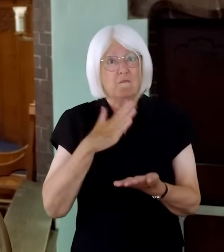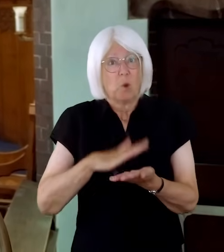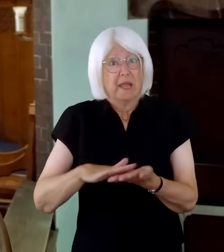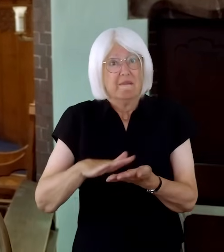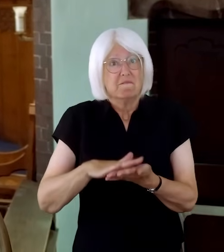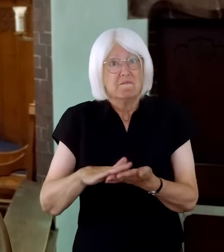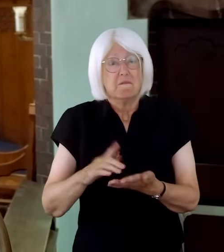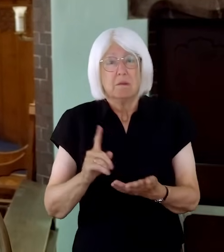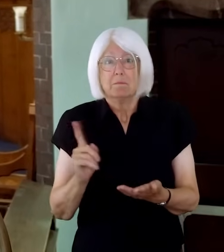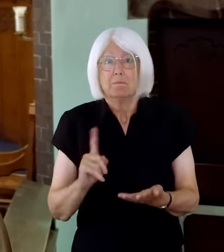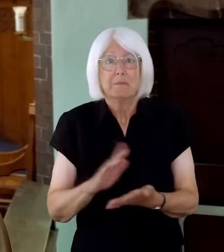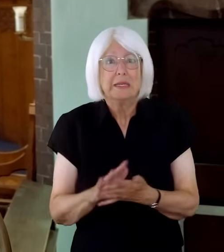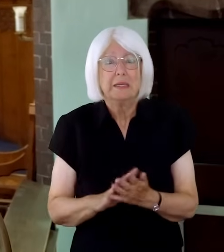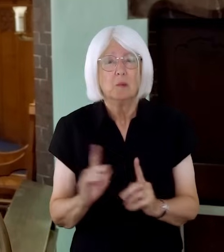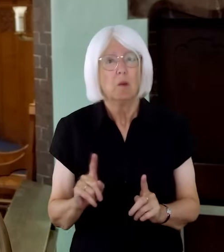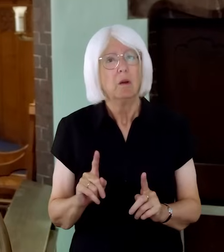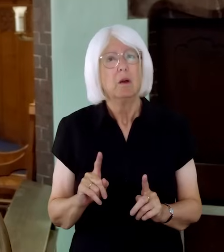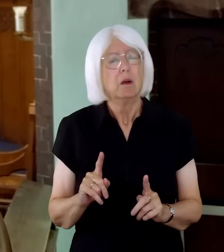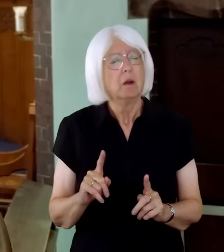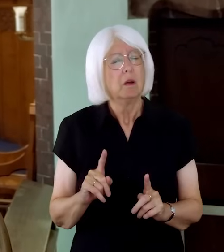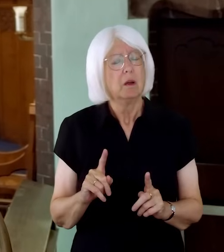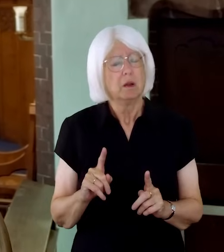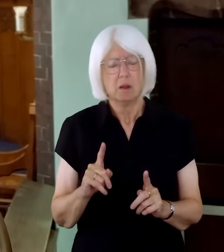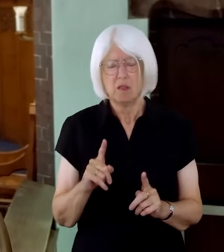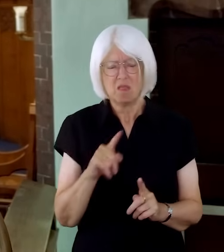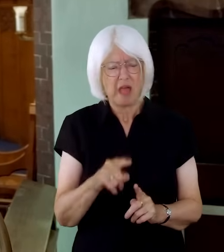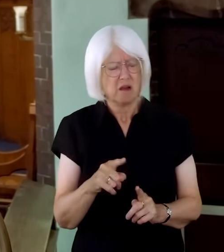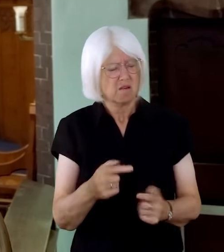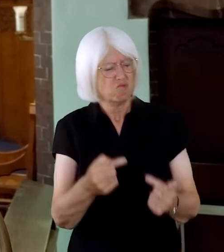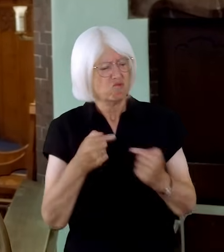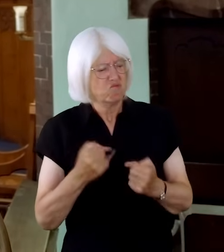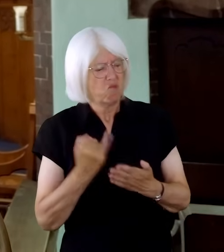To forgive means to refuse to let wrongs destroy us,